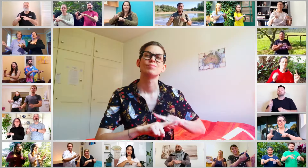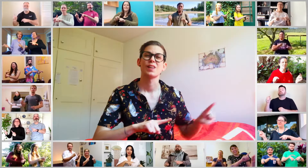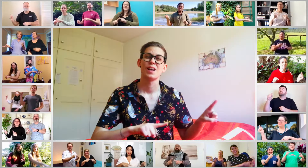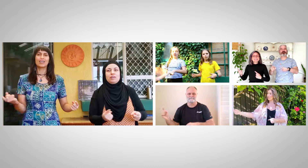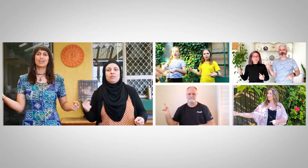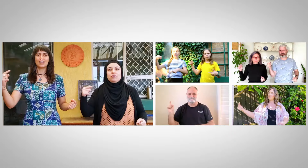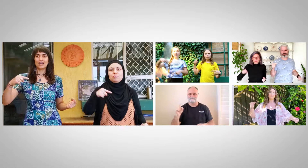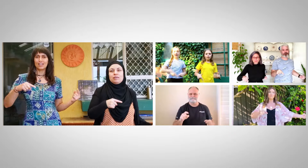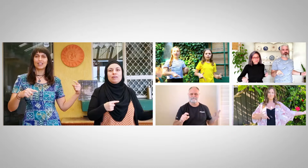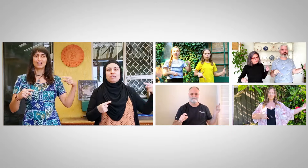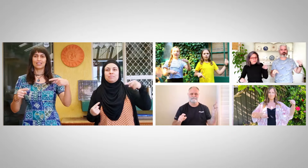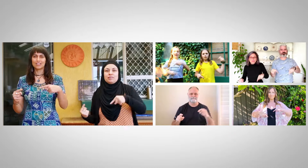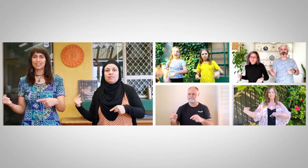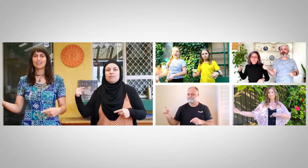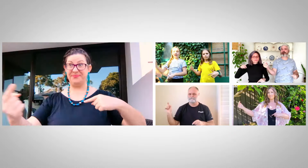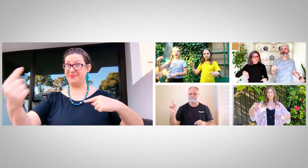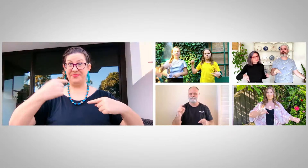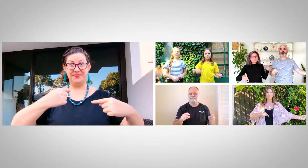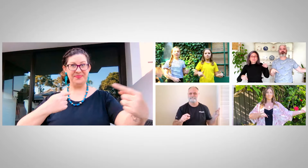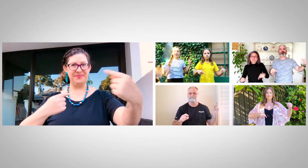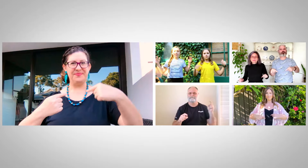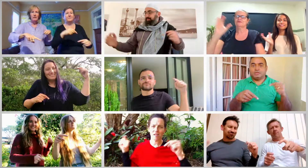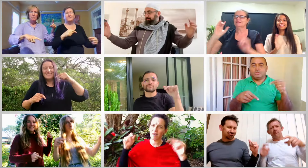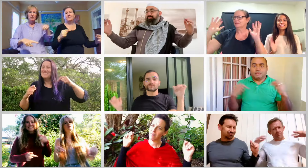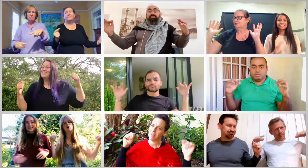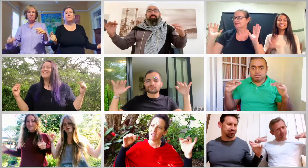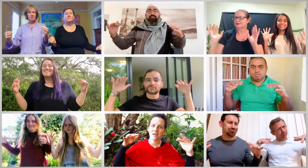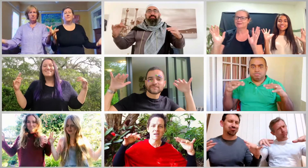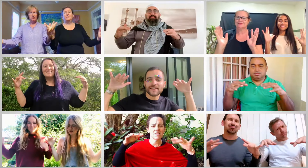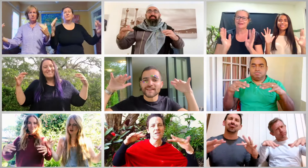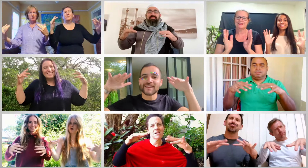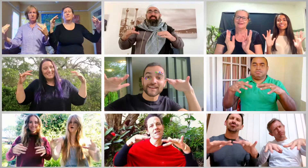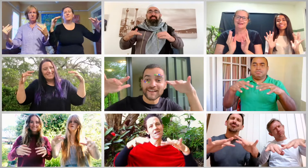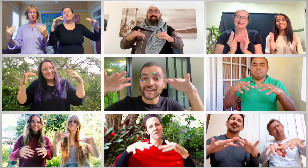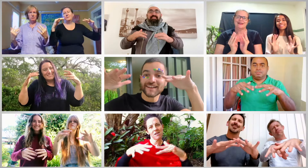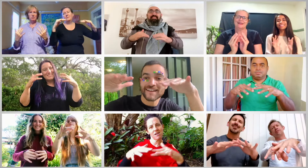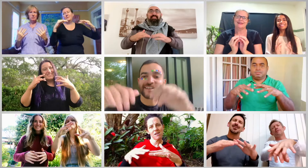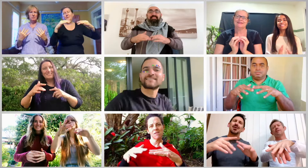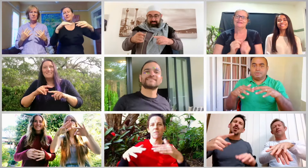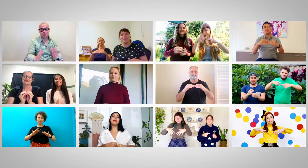And from all the lands on earth, we come